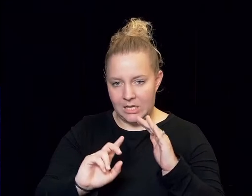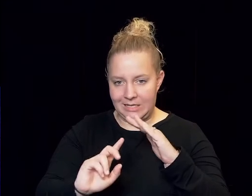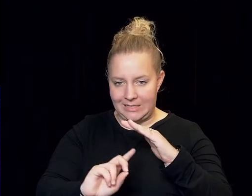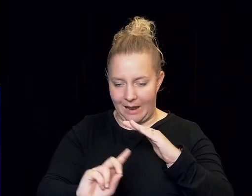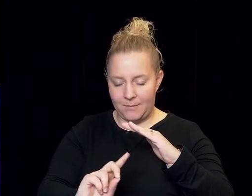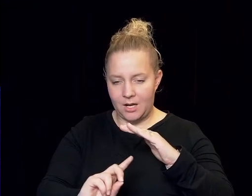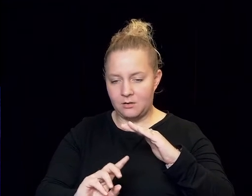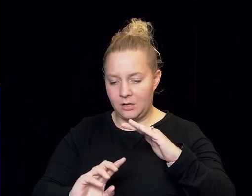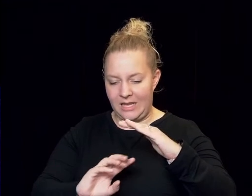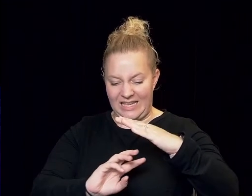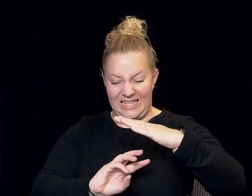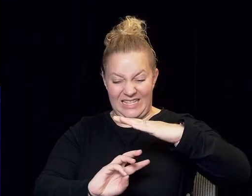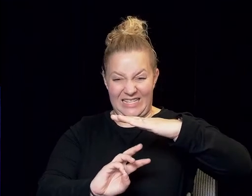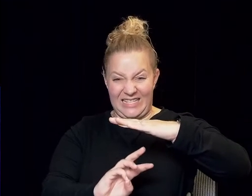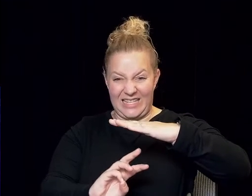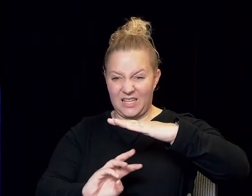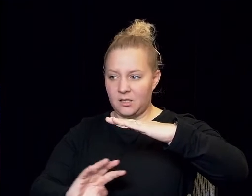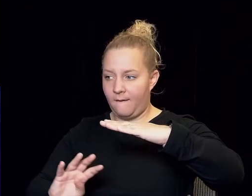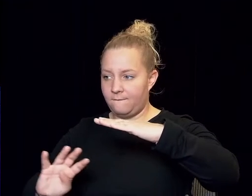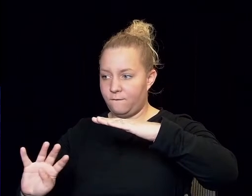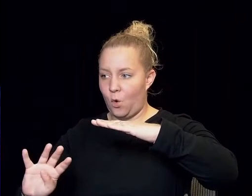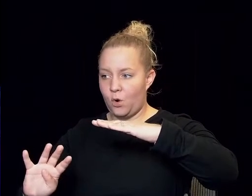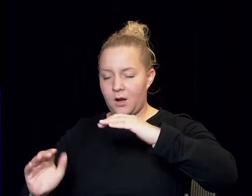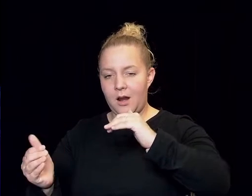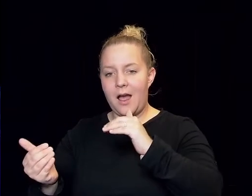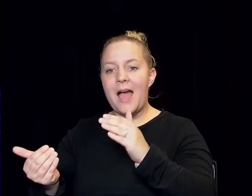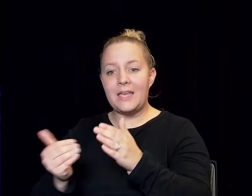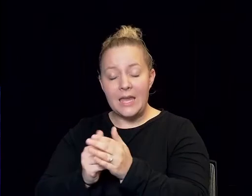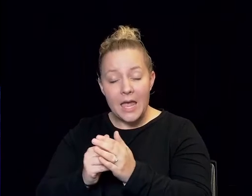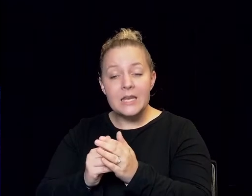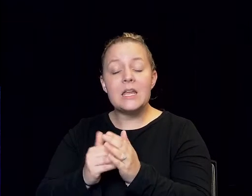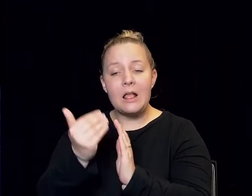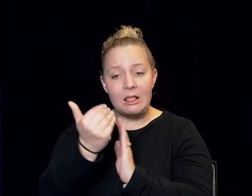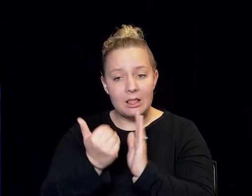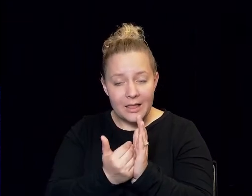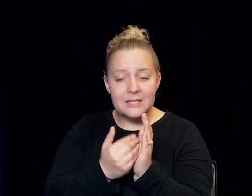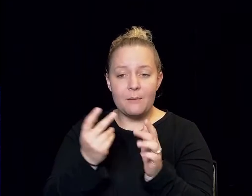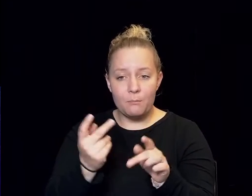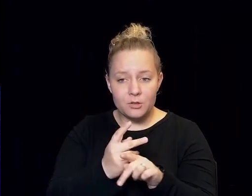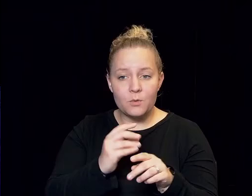6 and 4. So again, I'm going to list my multiples of 6. So, 6 times 1 is 6.